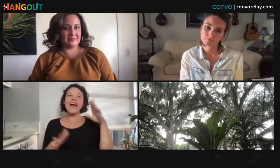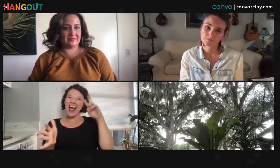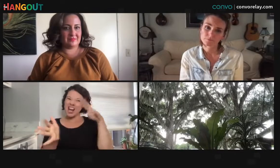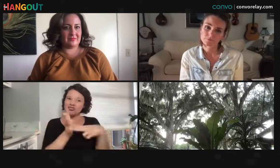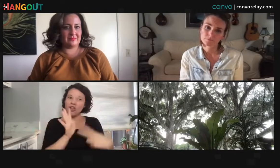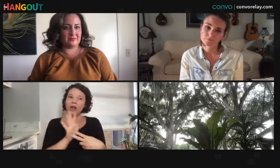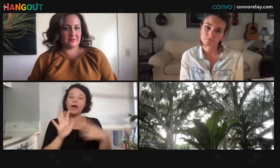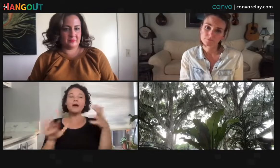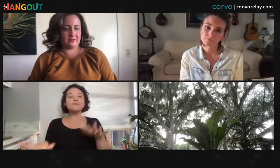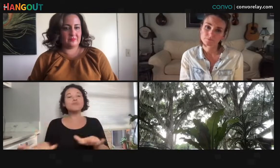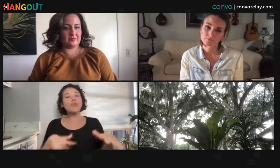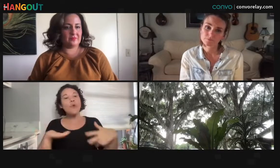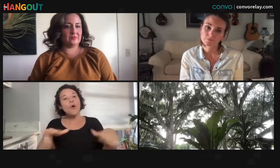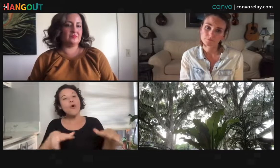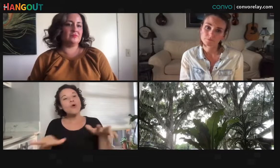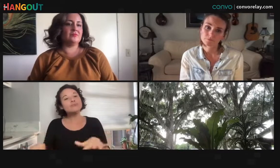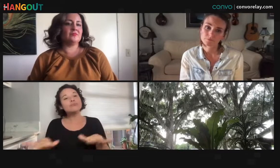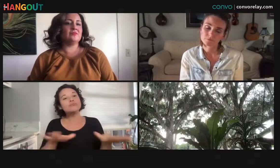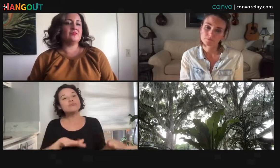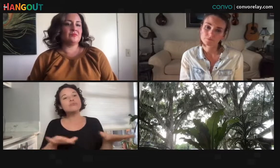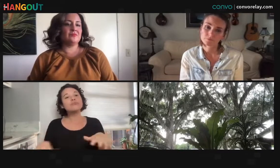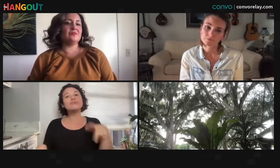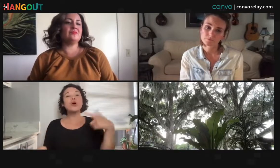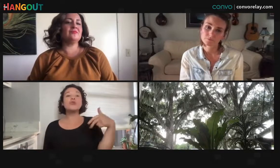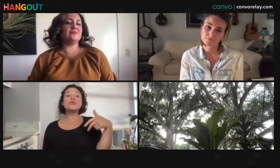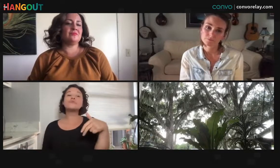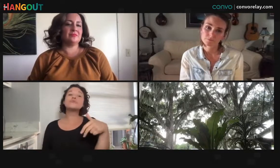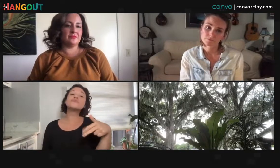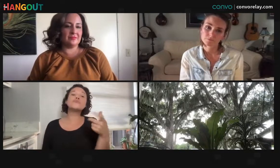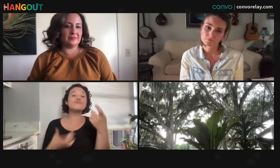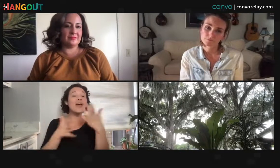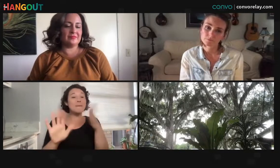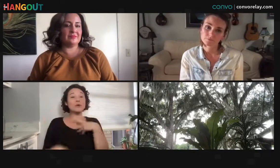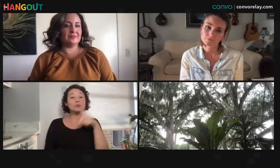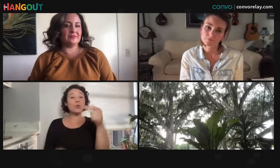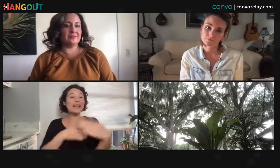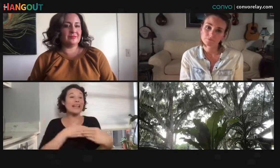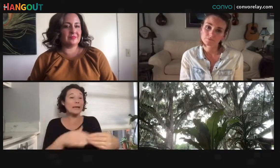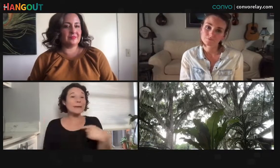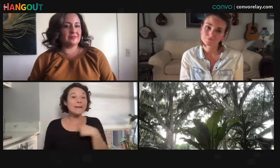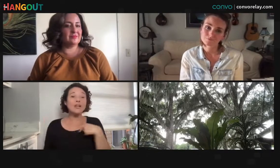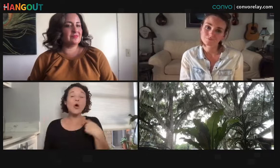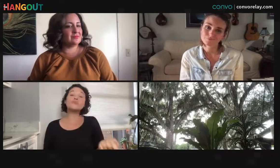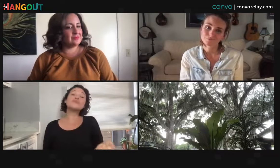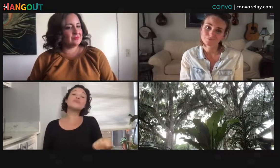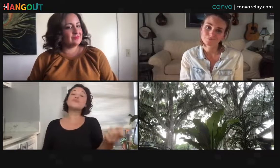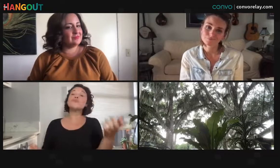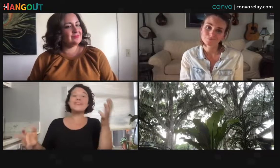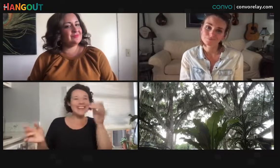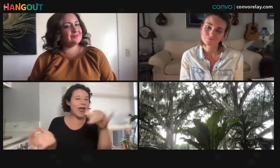so if i want to connect with nature i take the time to walk and i do it with intention and i allow my dog to lead me